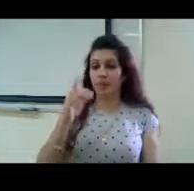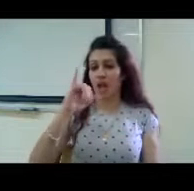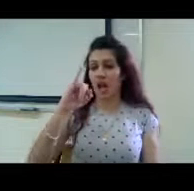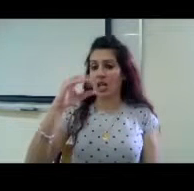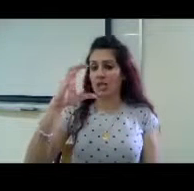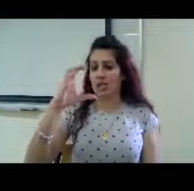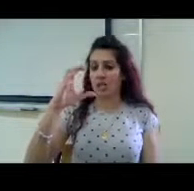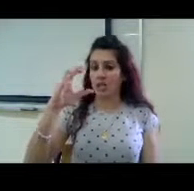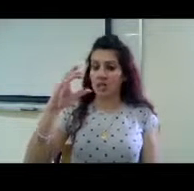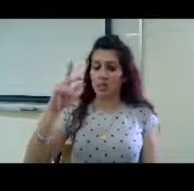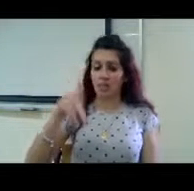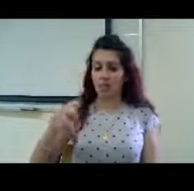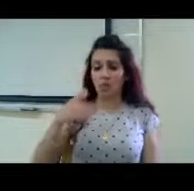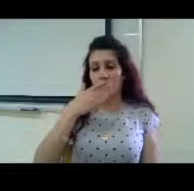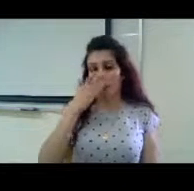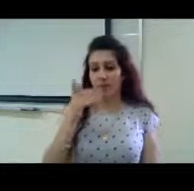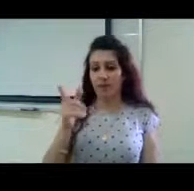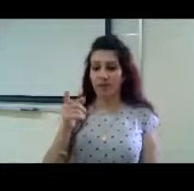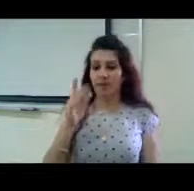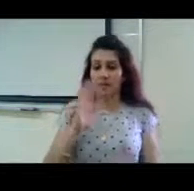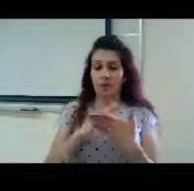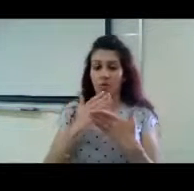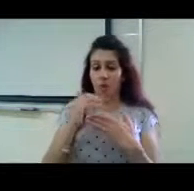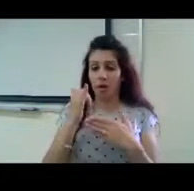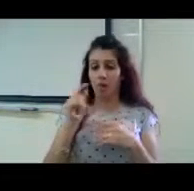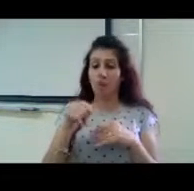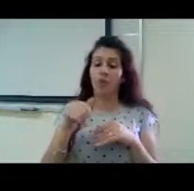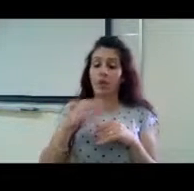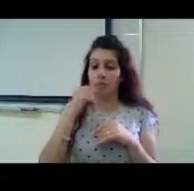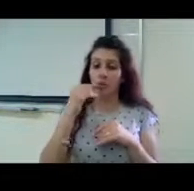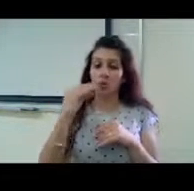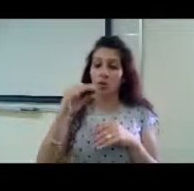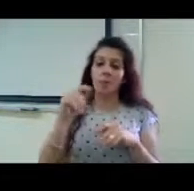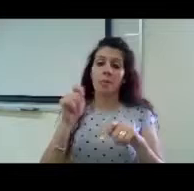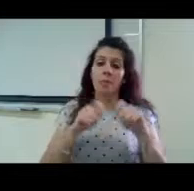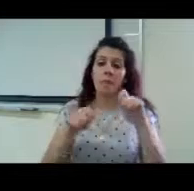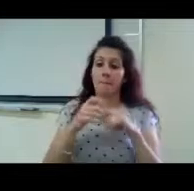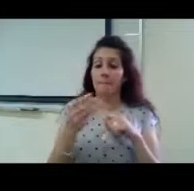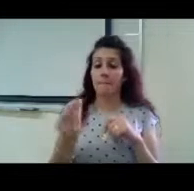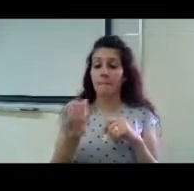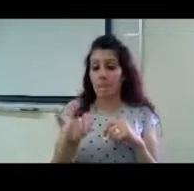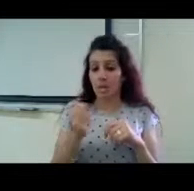consortium were where the focus was on an approach that focuses on innovative